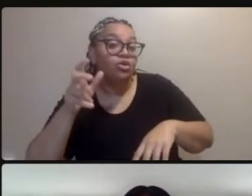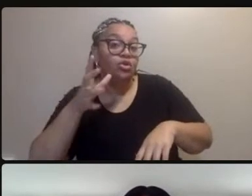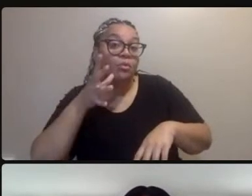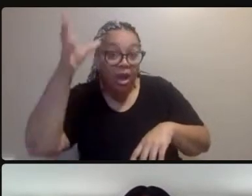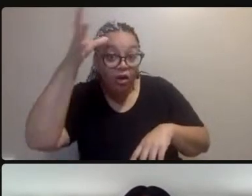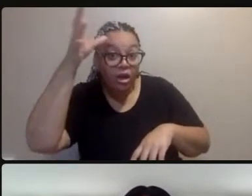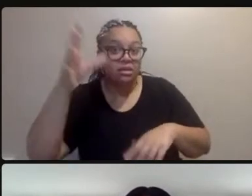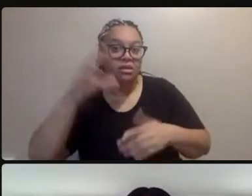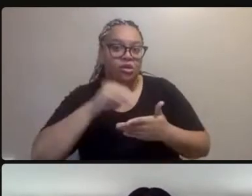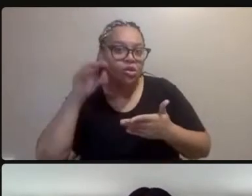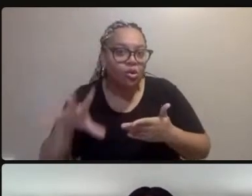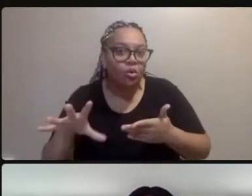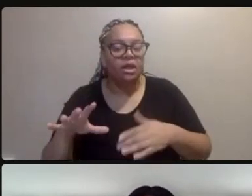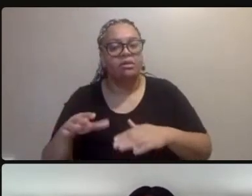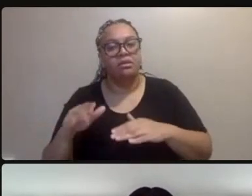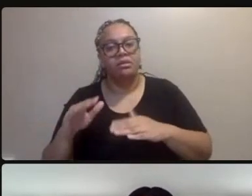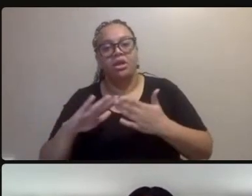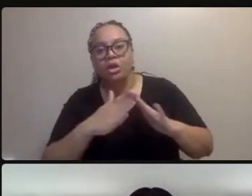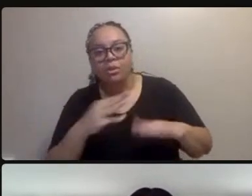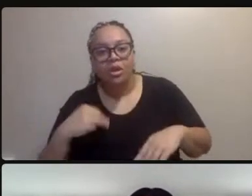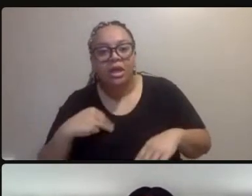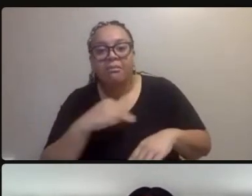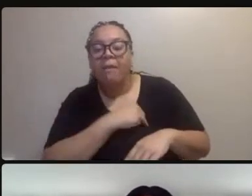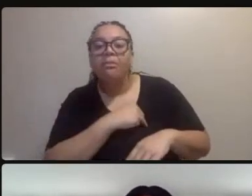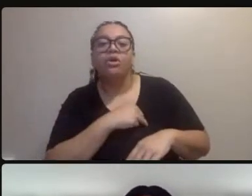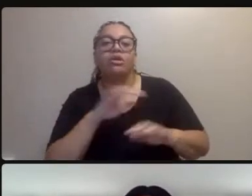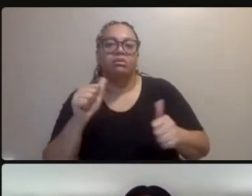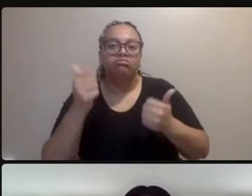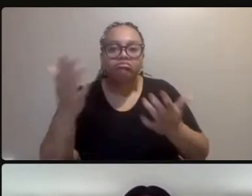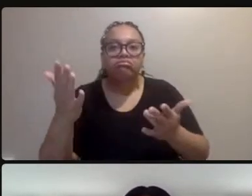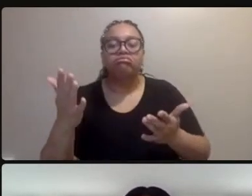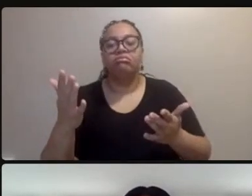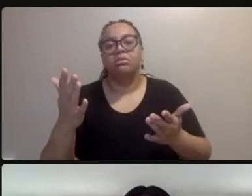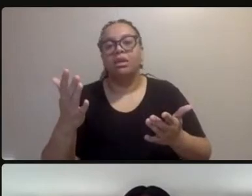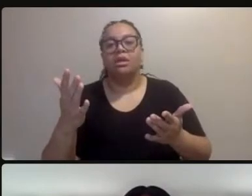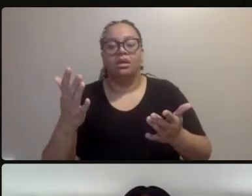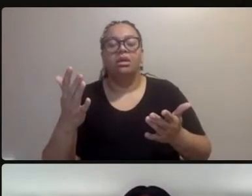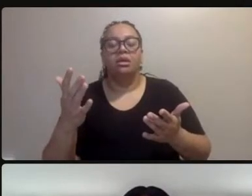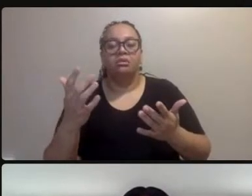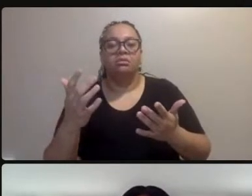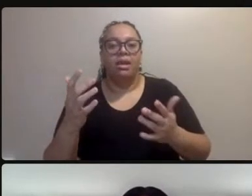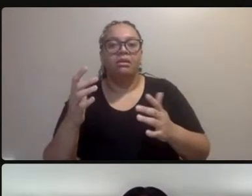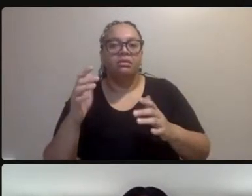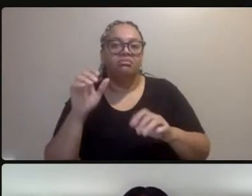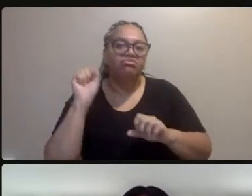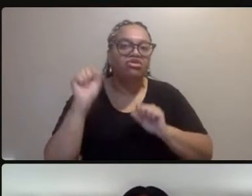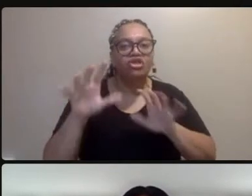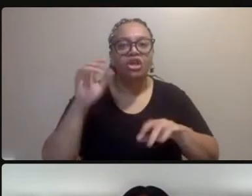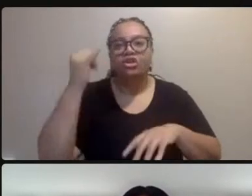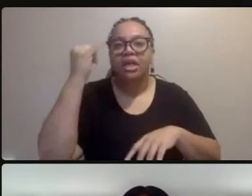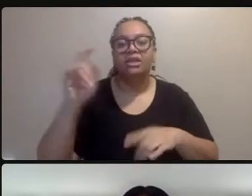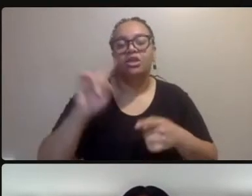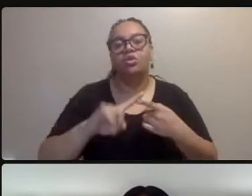IS MORE OF A SOUNDING BOARD AN ENTITY THAT LISTENS TO PARENTS